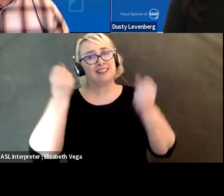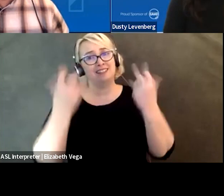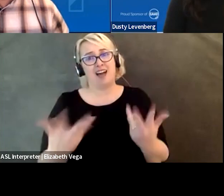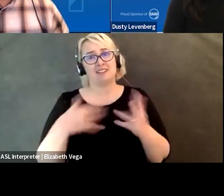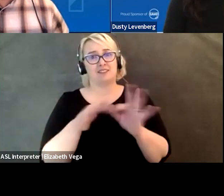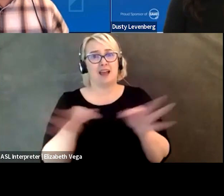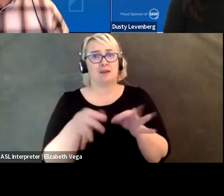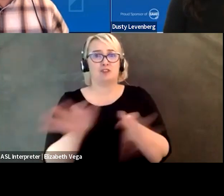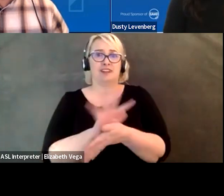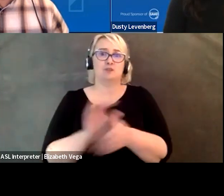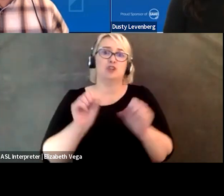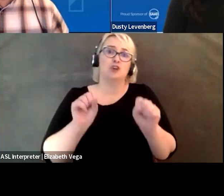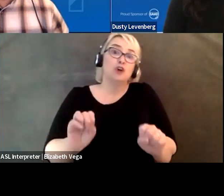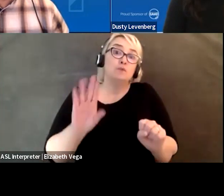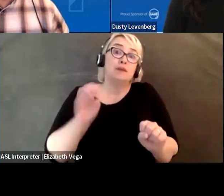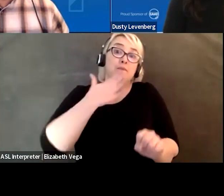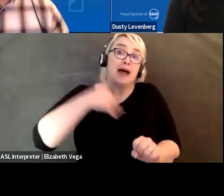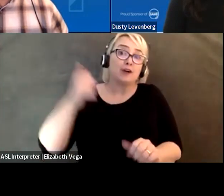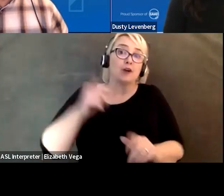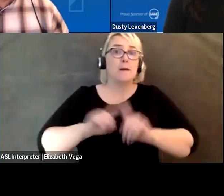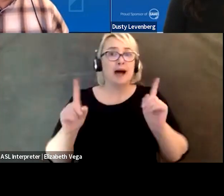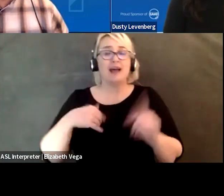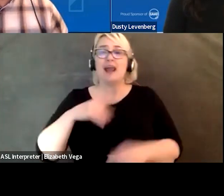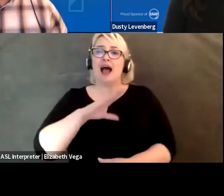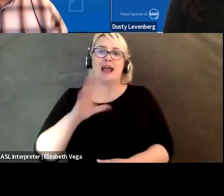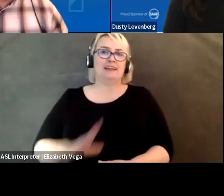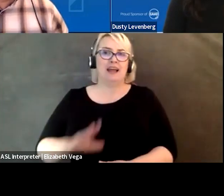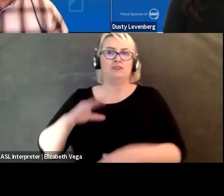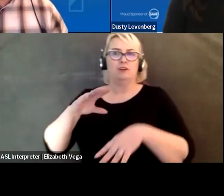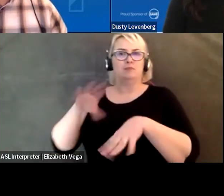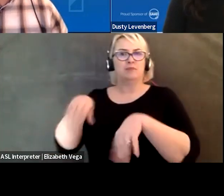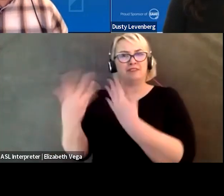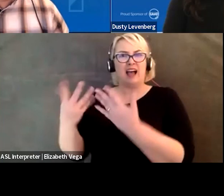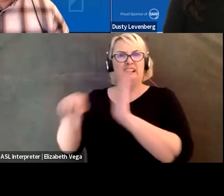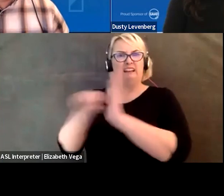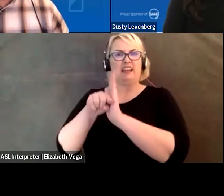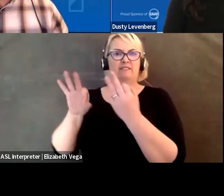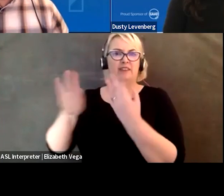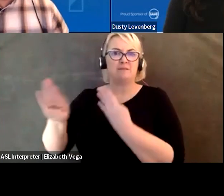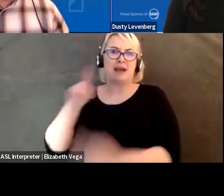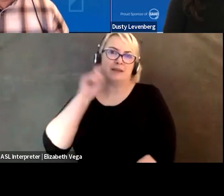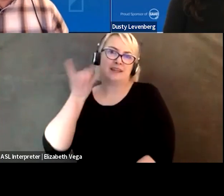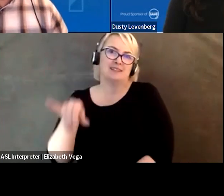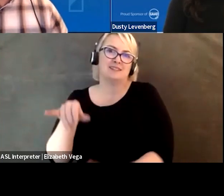The writing criticism and negative feedback could have the opposite effect. It could make the company give up, thinking there's no point.